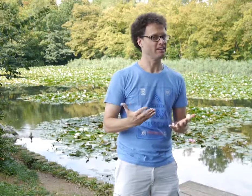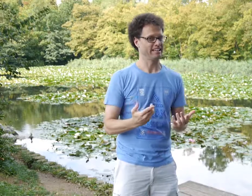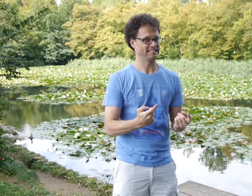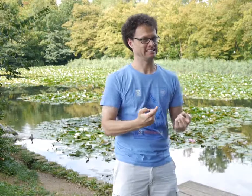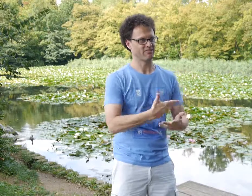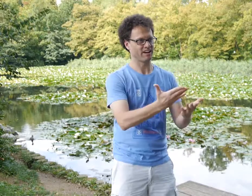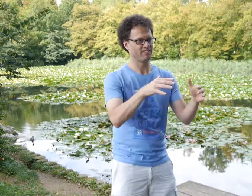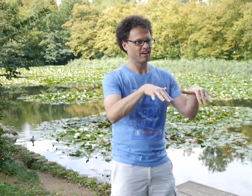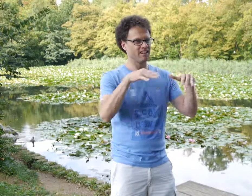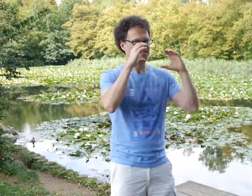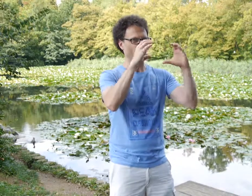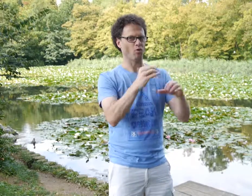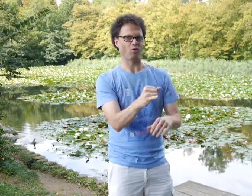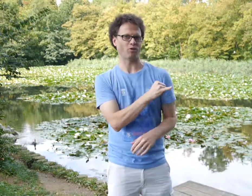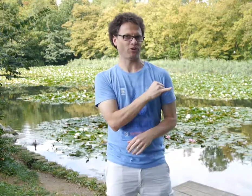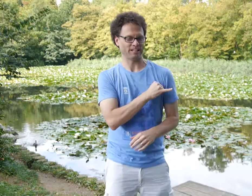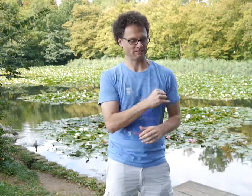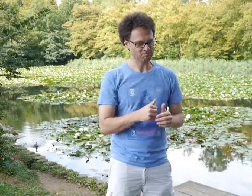Because this is a challenge and I am sure it would be interesting for the audience.